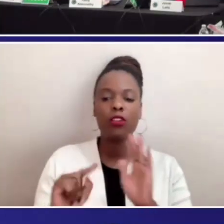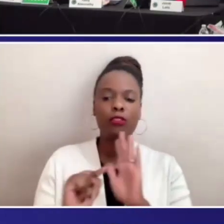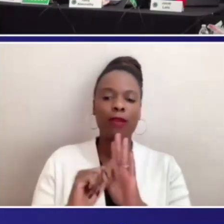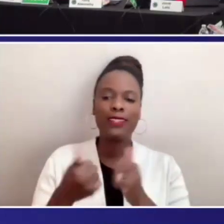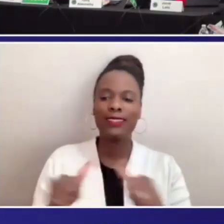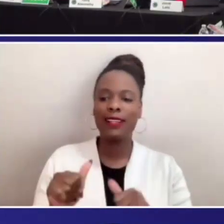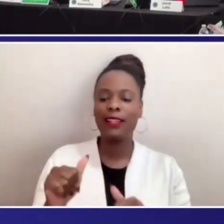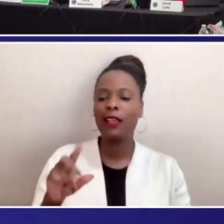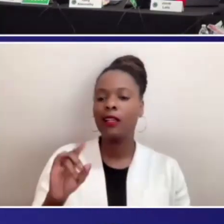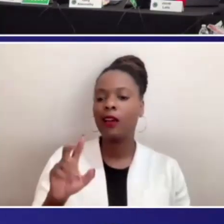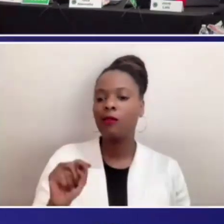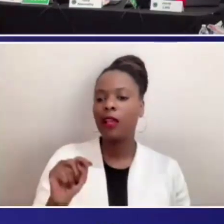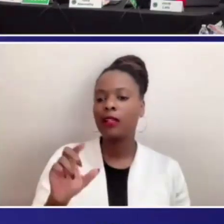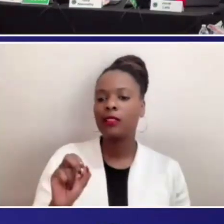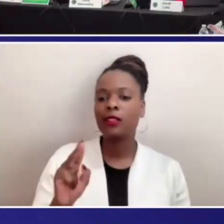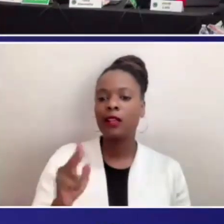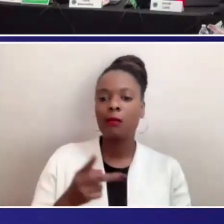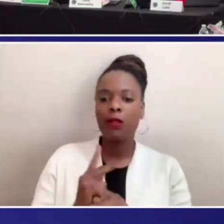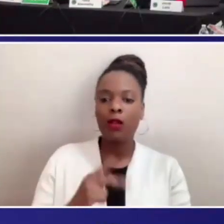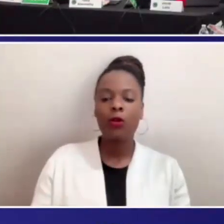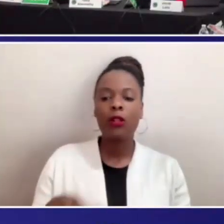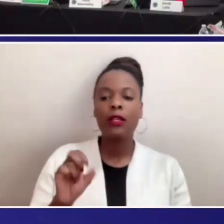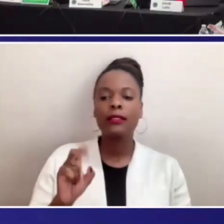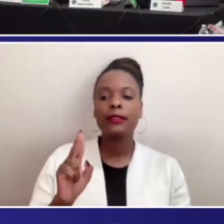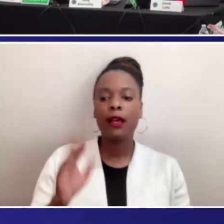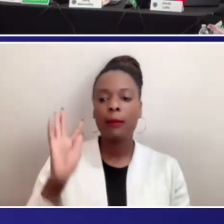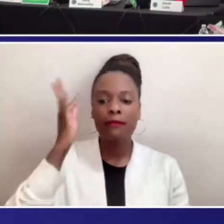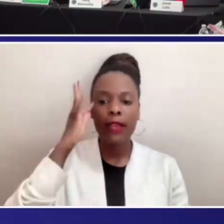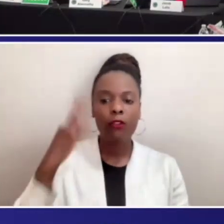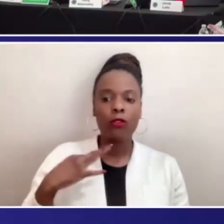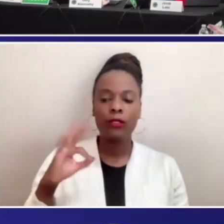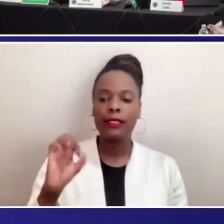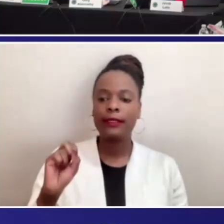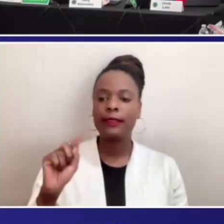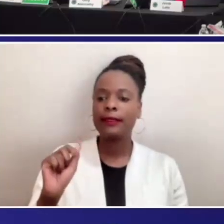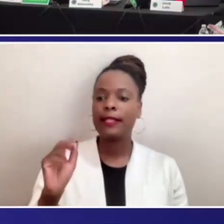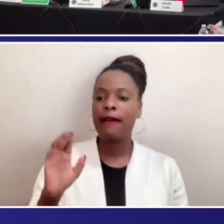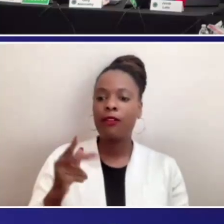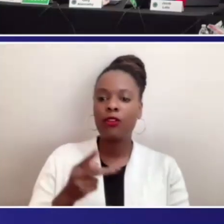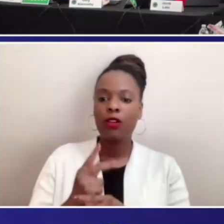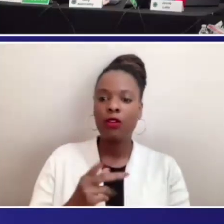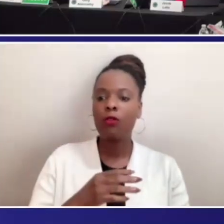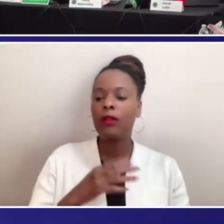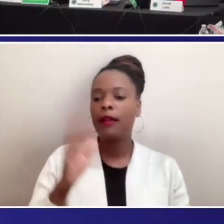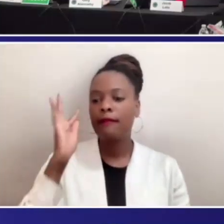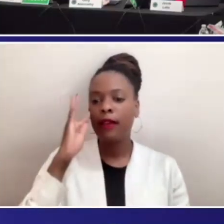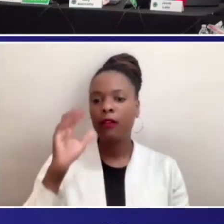Stafford Loan, and Federal SLS, which is a supplemental loan for undergraduate students, program loan amounts,